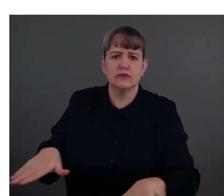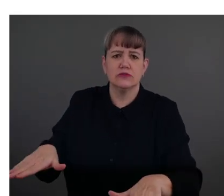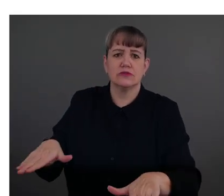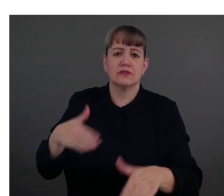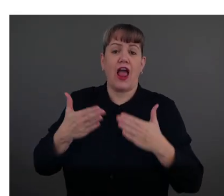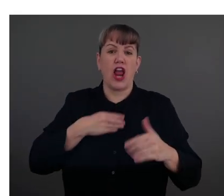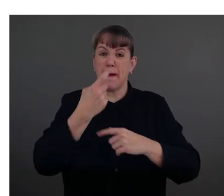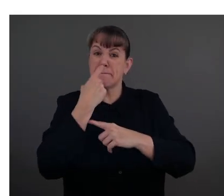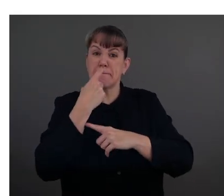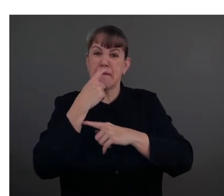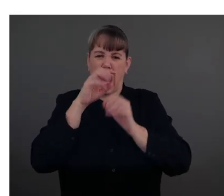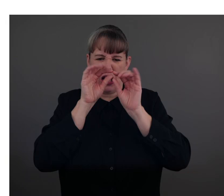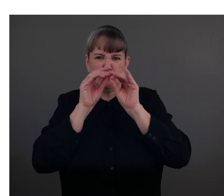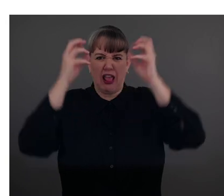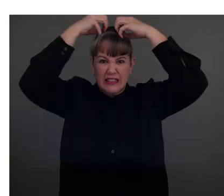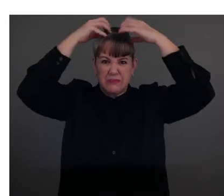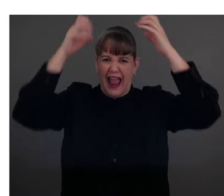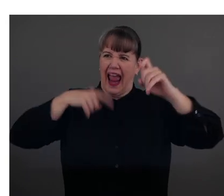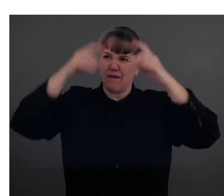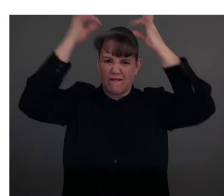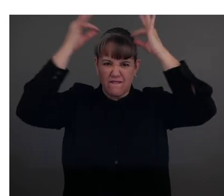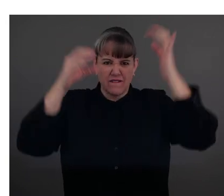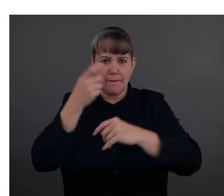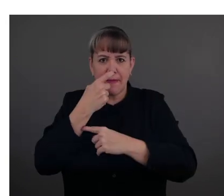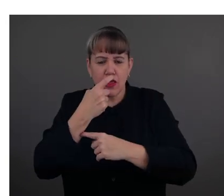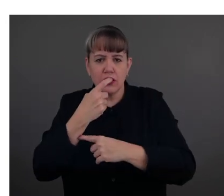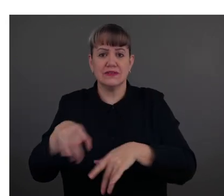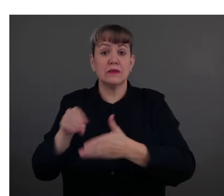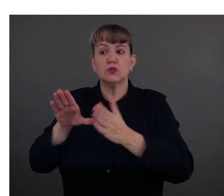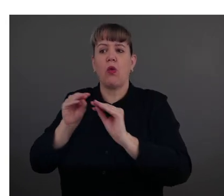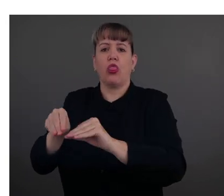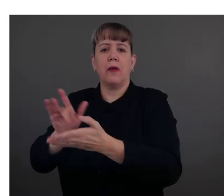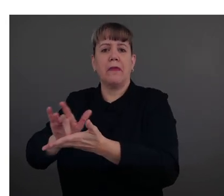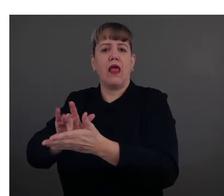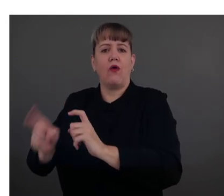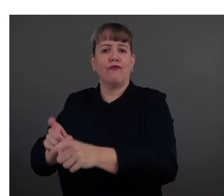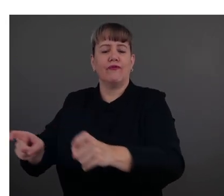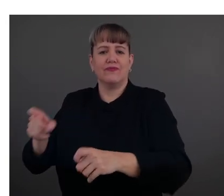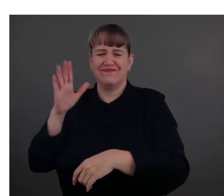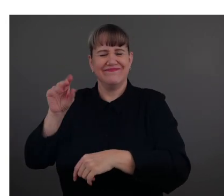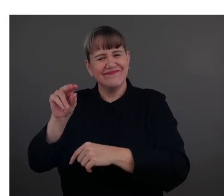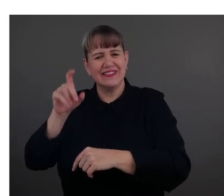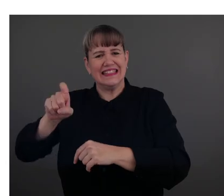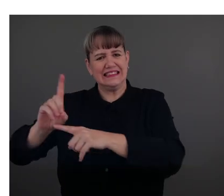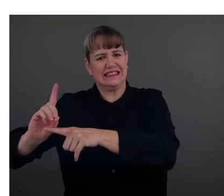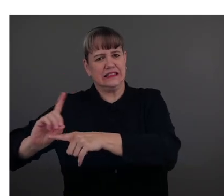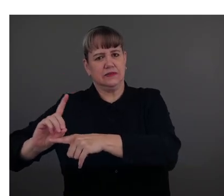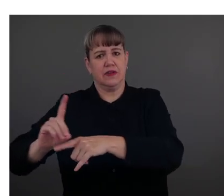I got metal sprinkled about in my brain, and I gotta get these metals out. Students are being put on meds to fix their lack of discipline. Kids that weren't disciplined enough, and then they grew up being coddled, and now